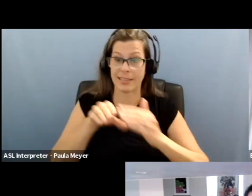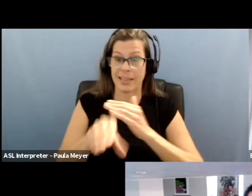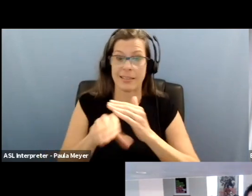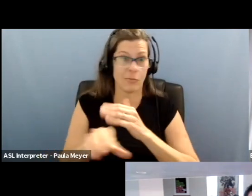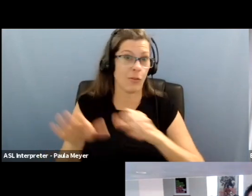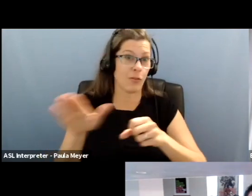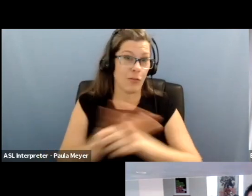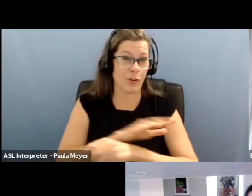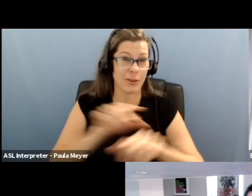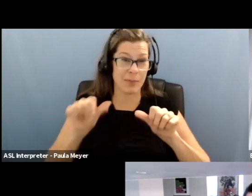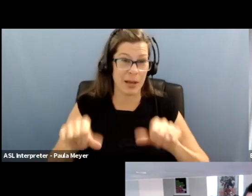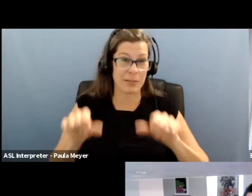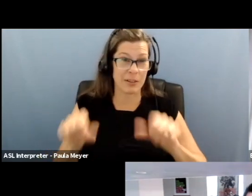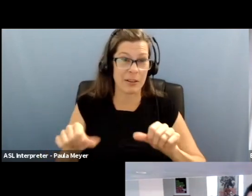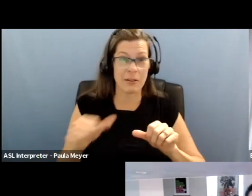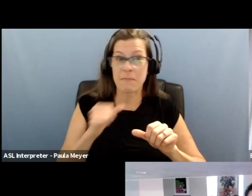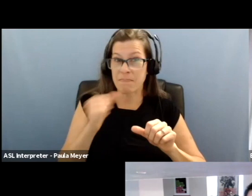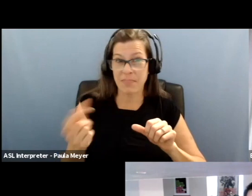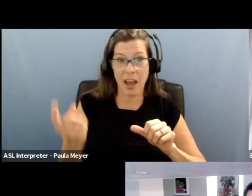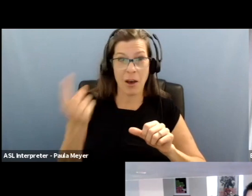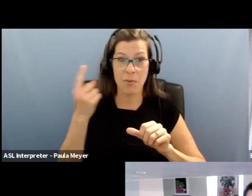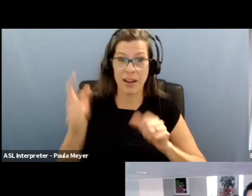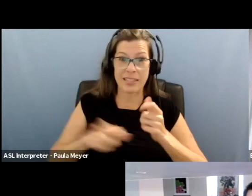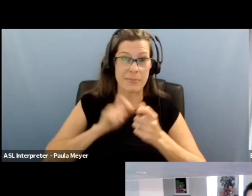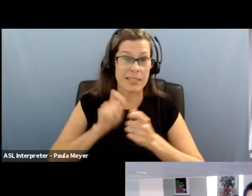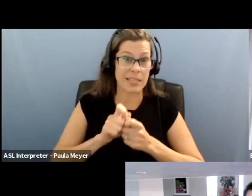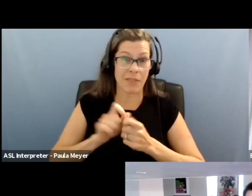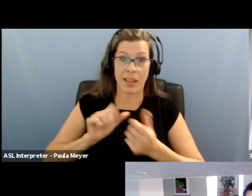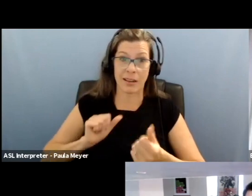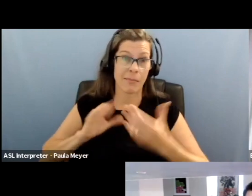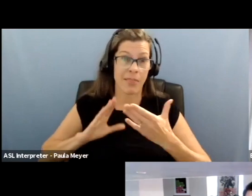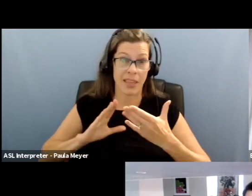There isn't one particular method that I would recommend. If you have